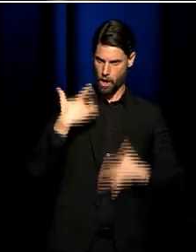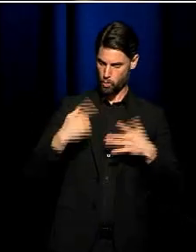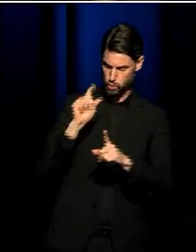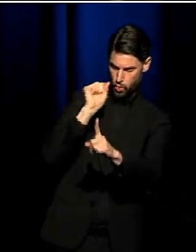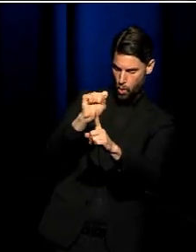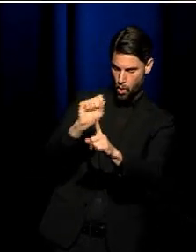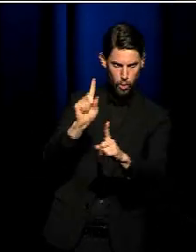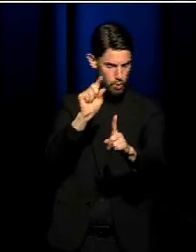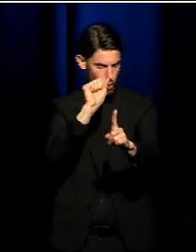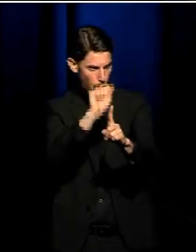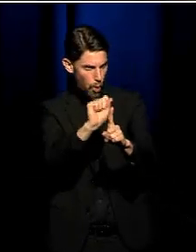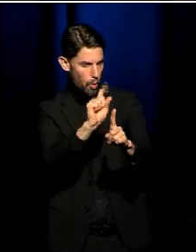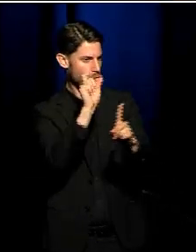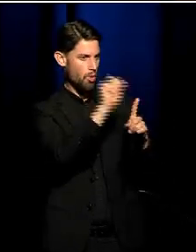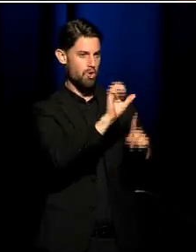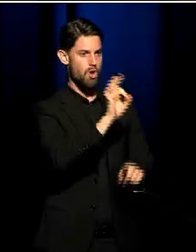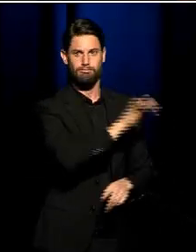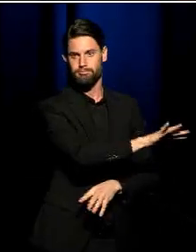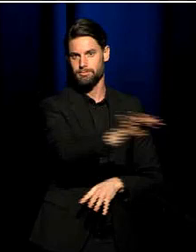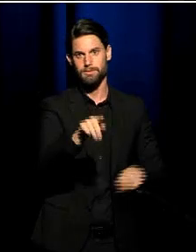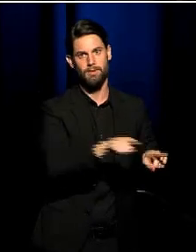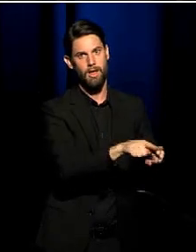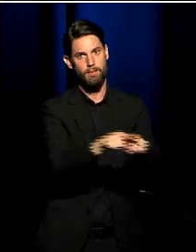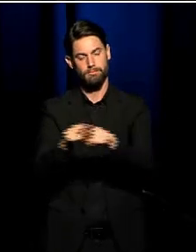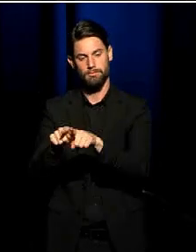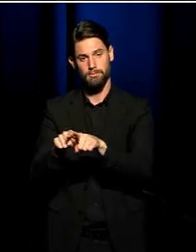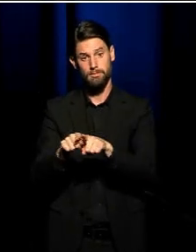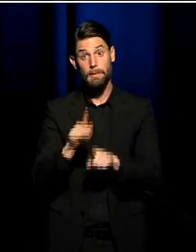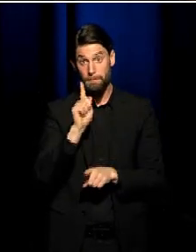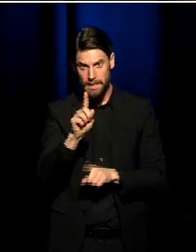Nations people and women with disability may have different experiences to others.